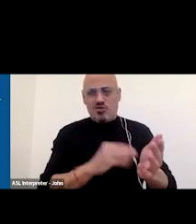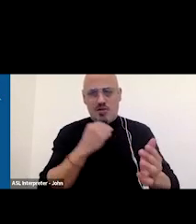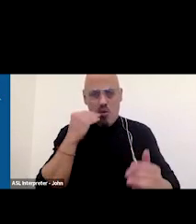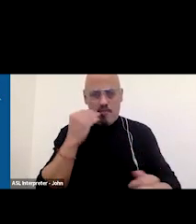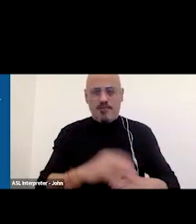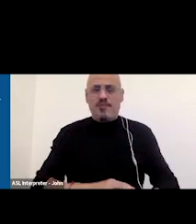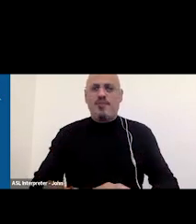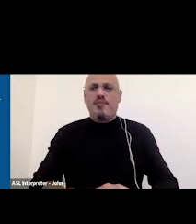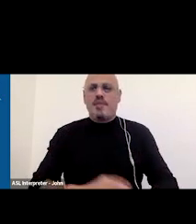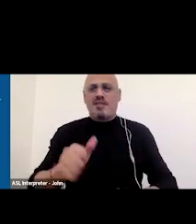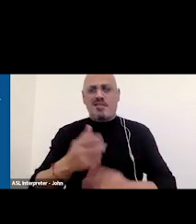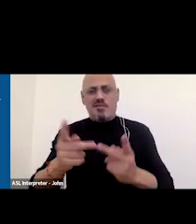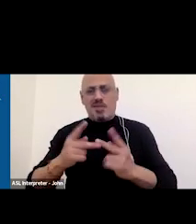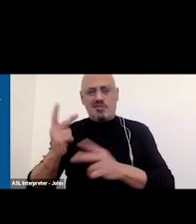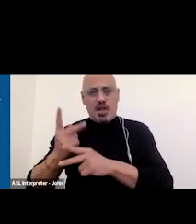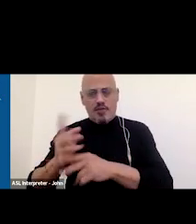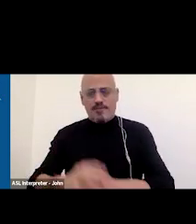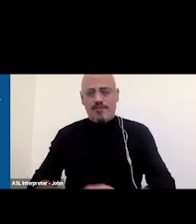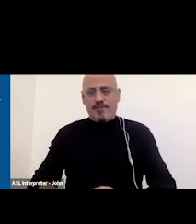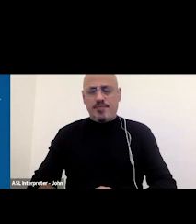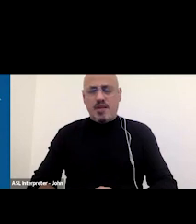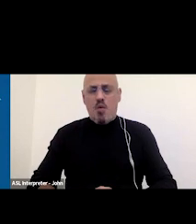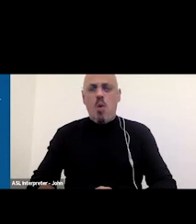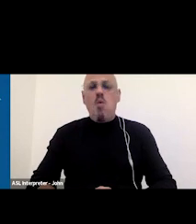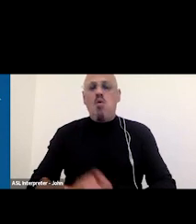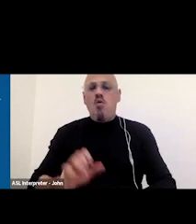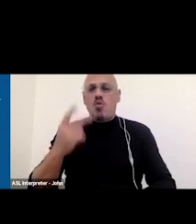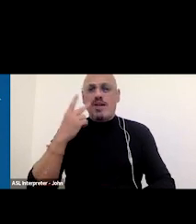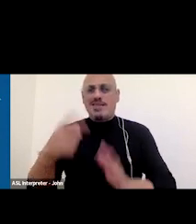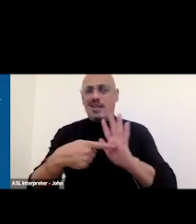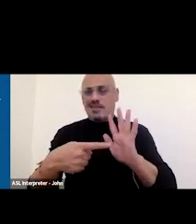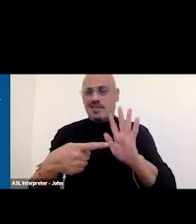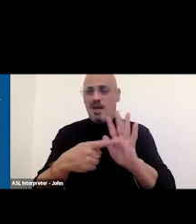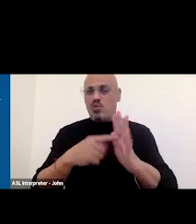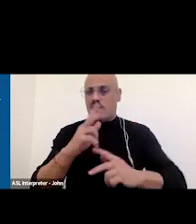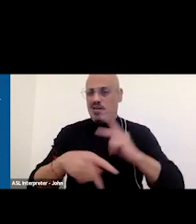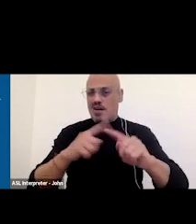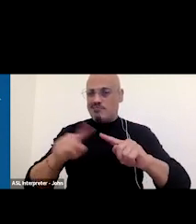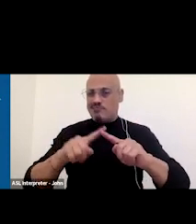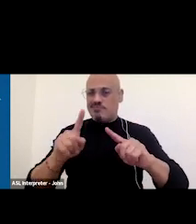or other facility to care, or for care. You can see examples of the types of home and community-based services